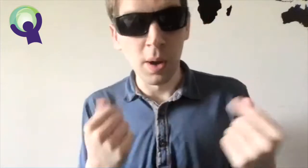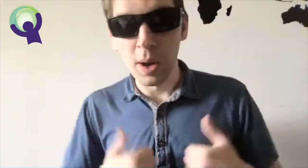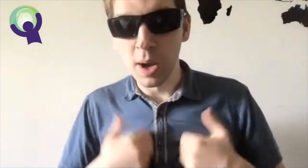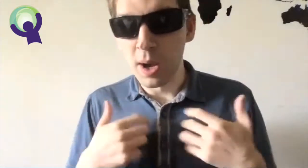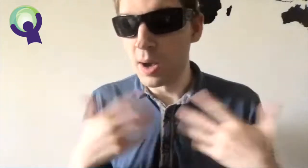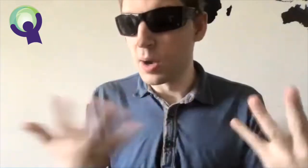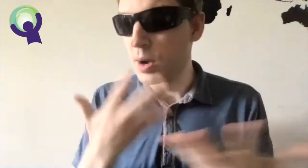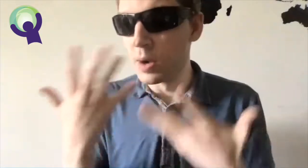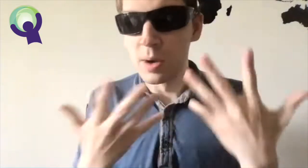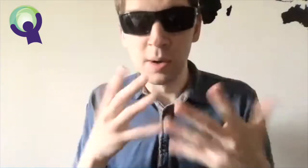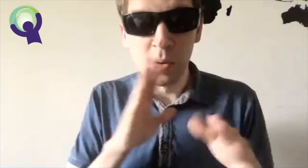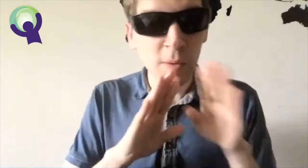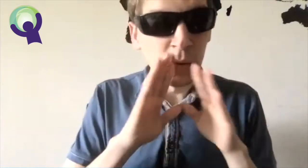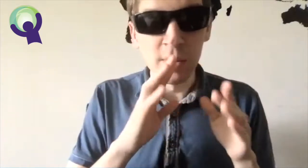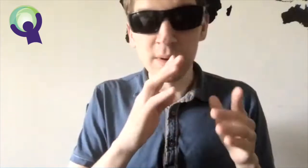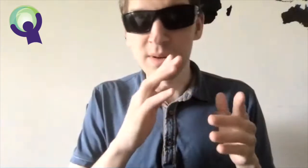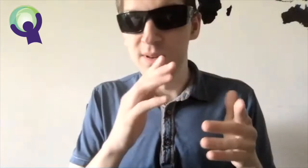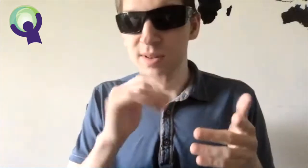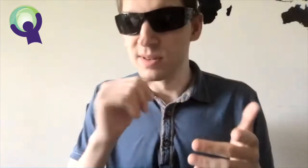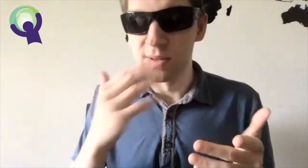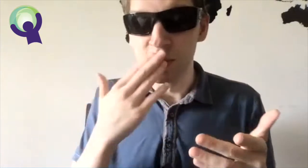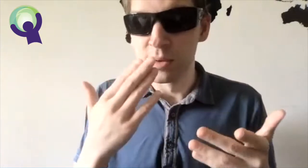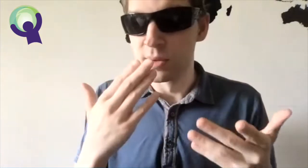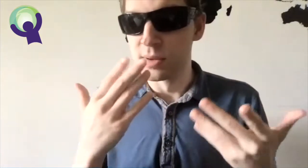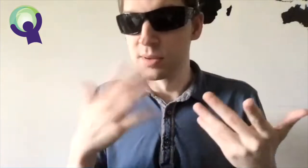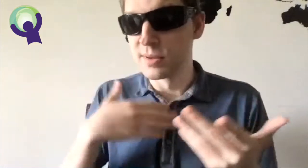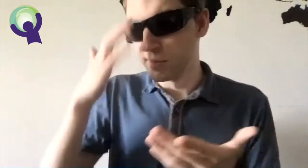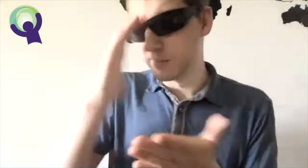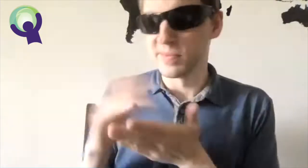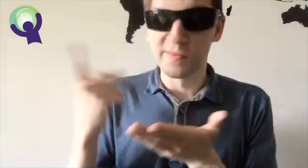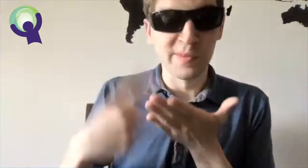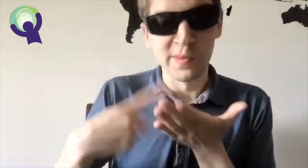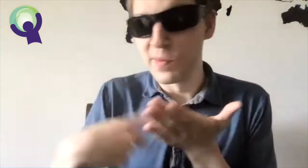And right before I had set up the business I was going through quite a state. I was